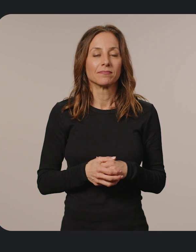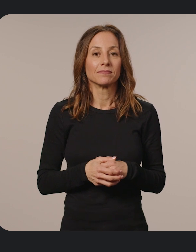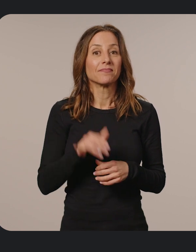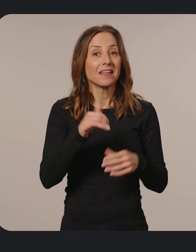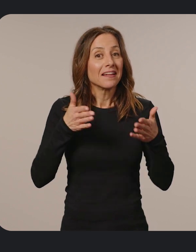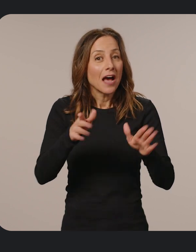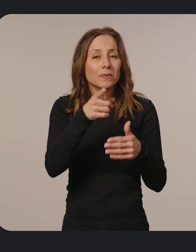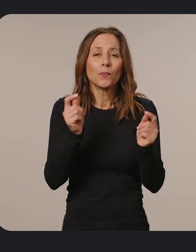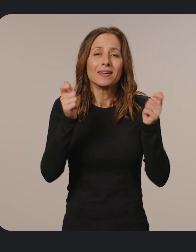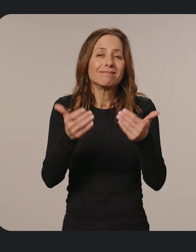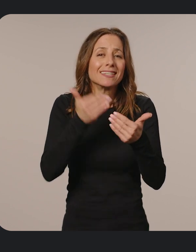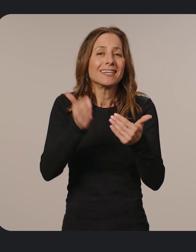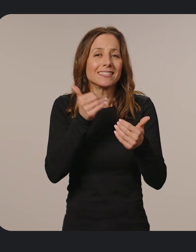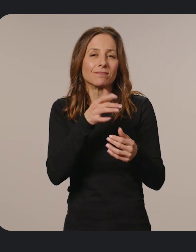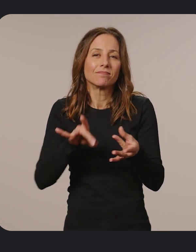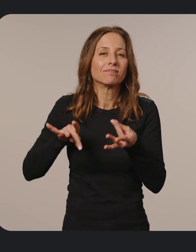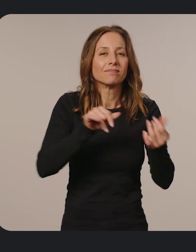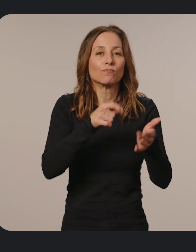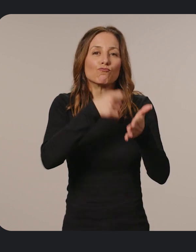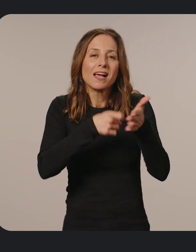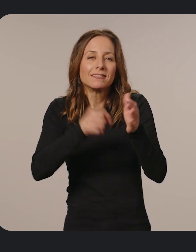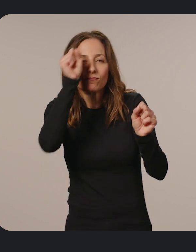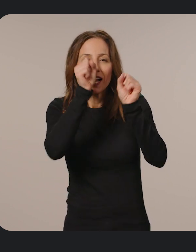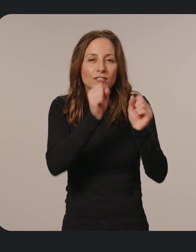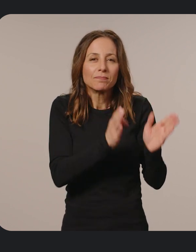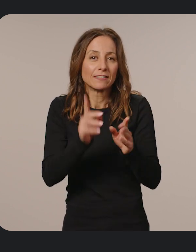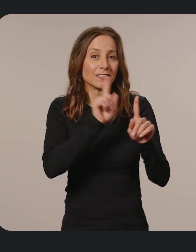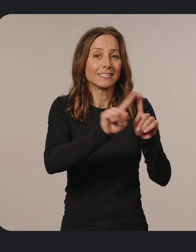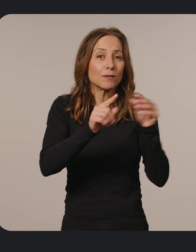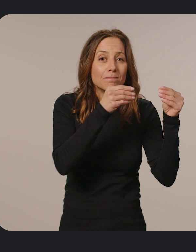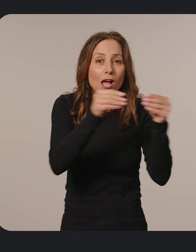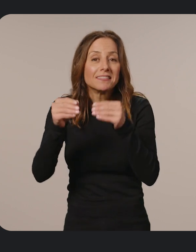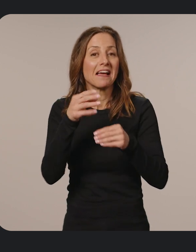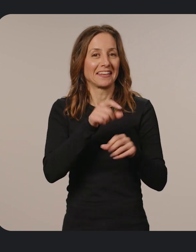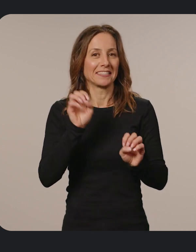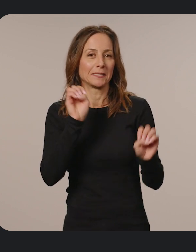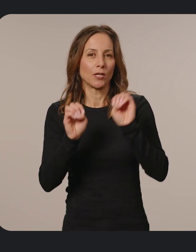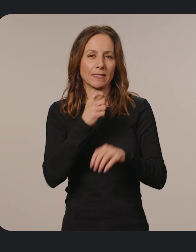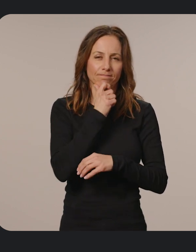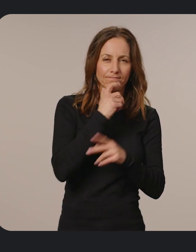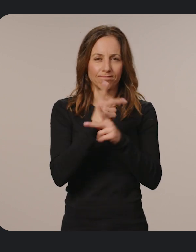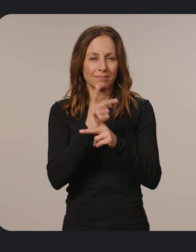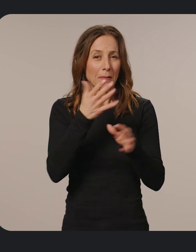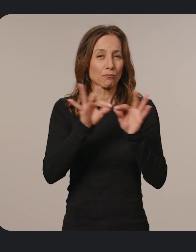This allows you to quickly and easily optimize your pricing strategies for different markets and experiment to find where you might be pricing yourself out